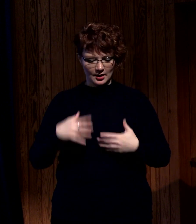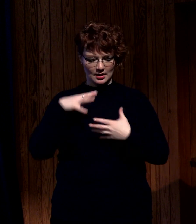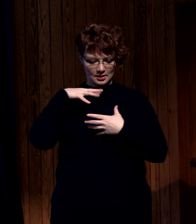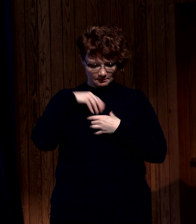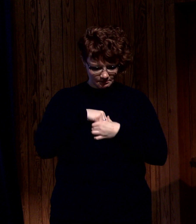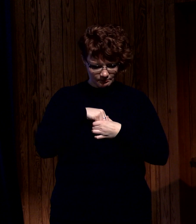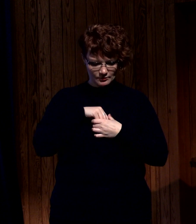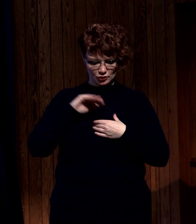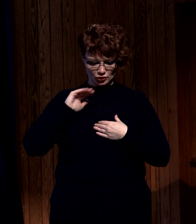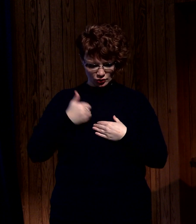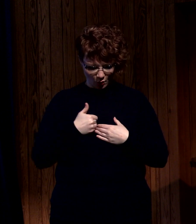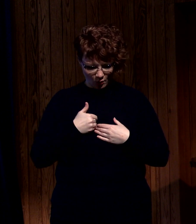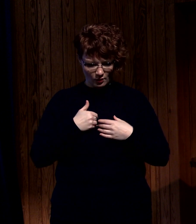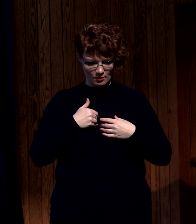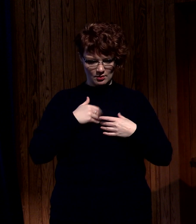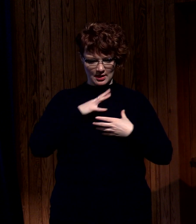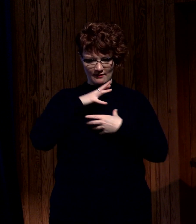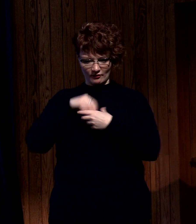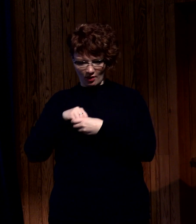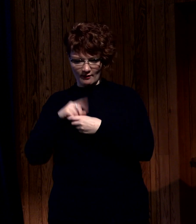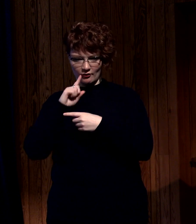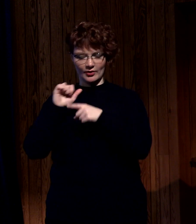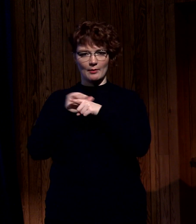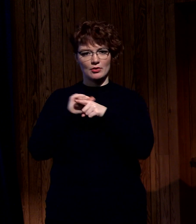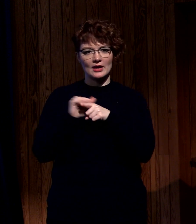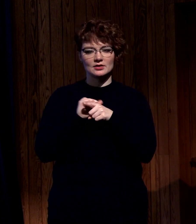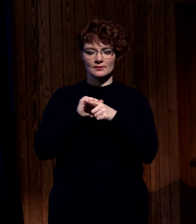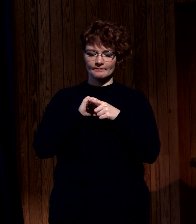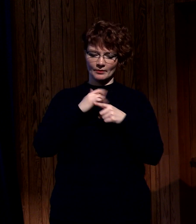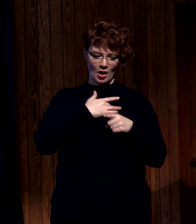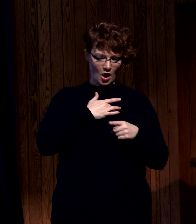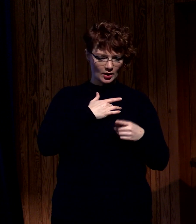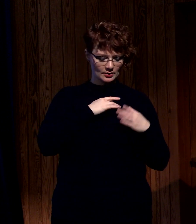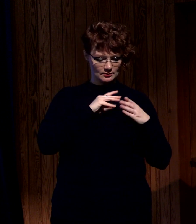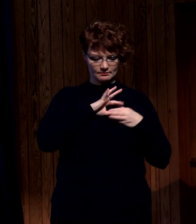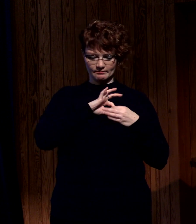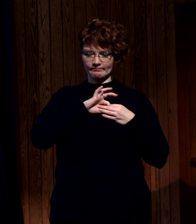recalibrate and reform our hearts toward God. And number